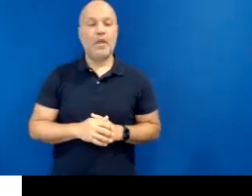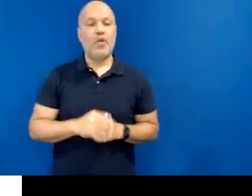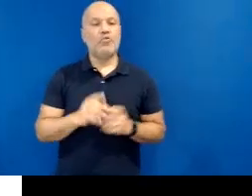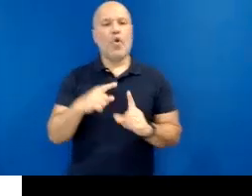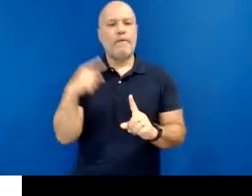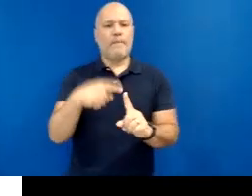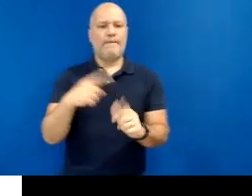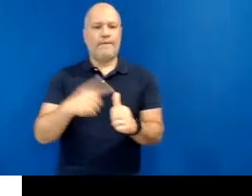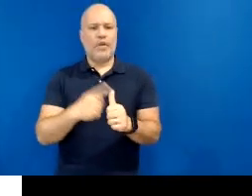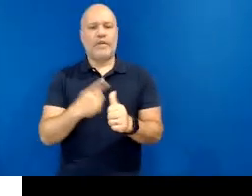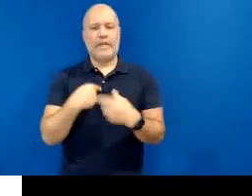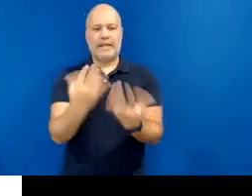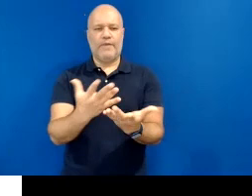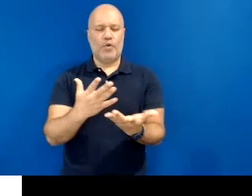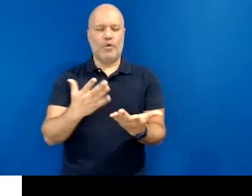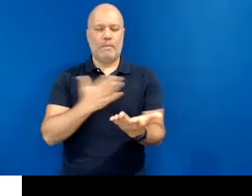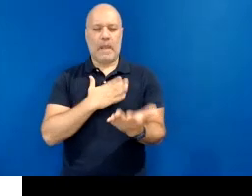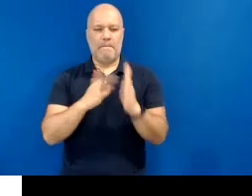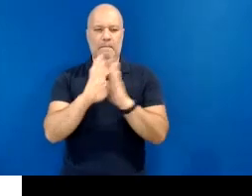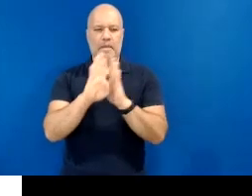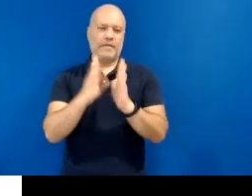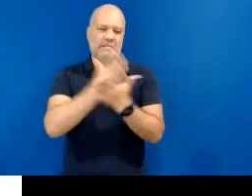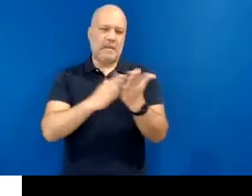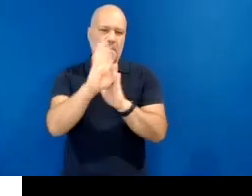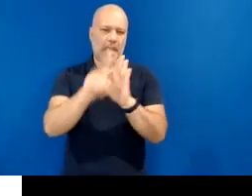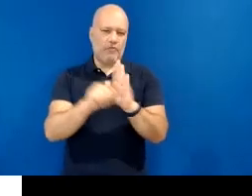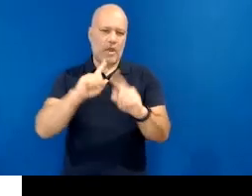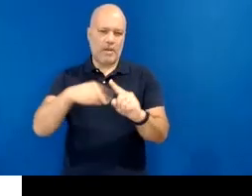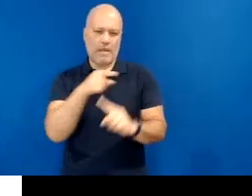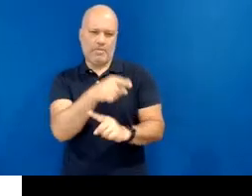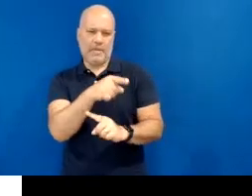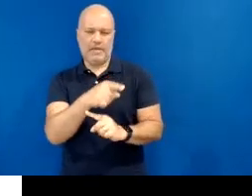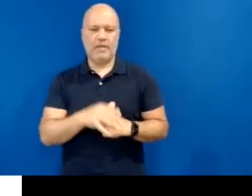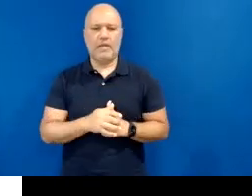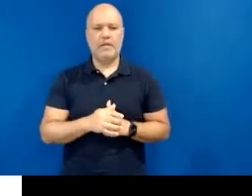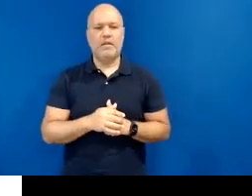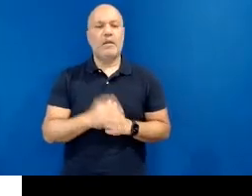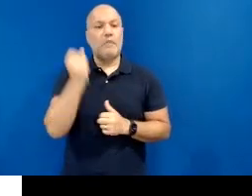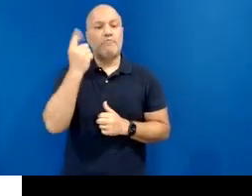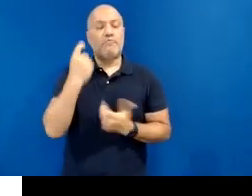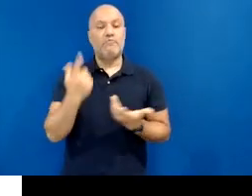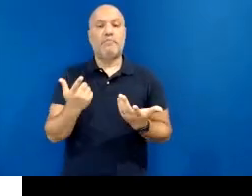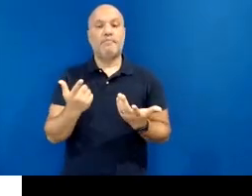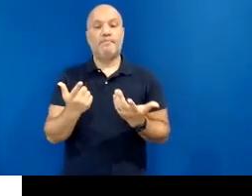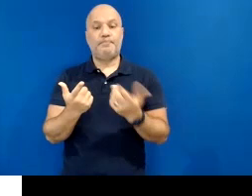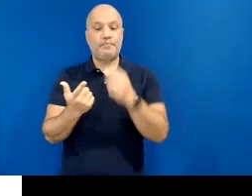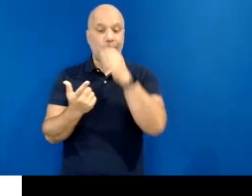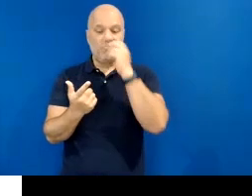and the content analysis and the reason for right, the state center, community college, academic, Senate